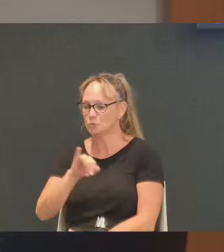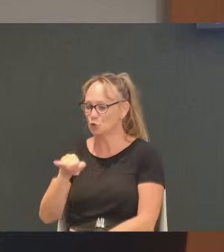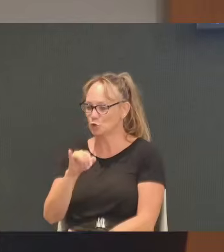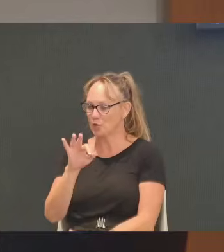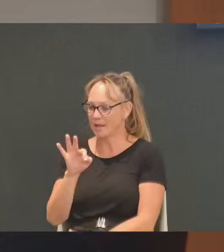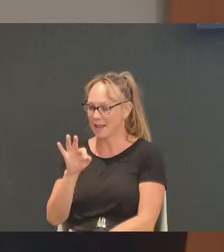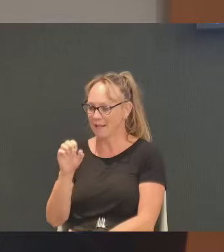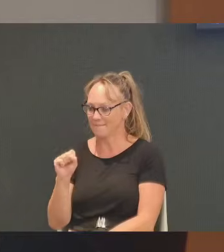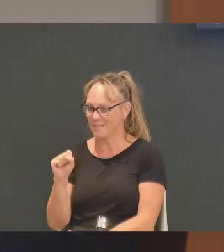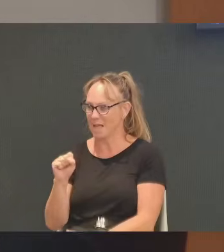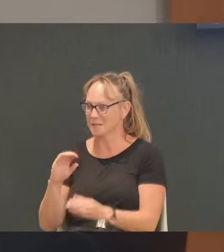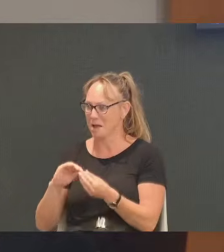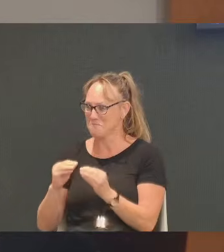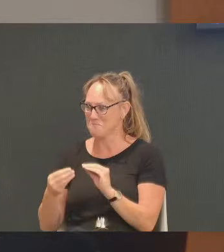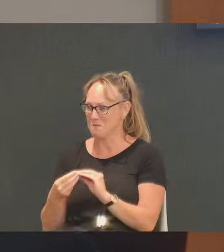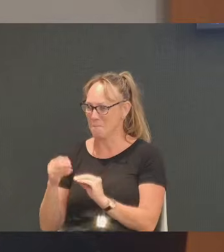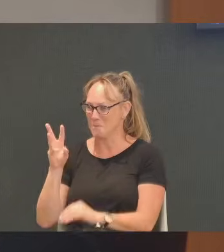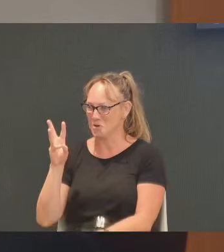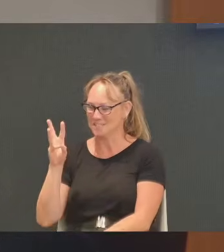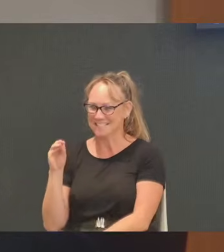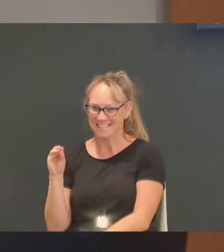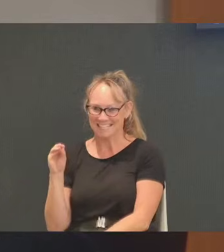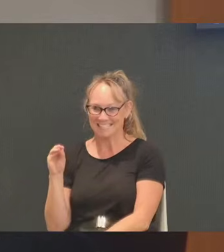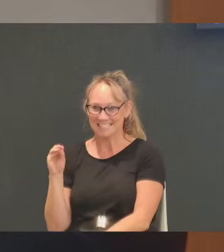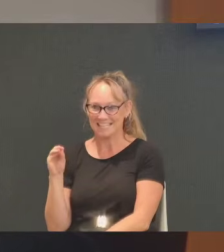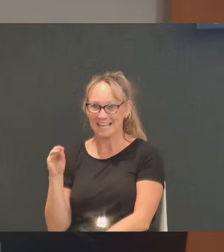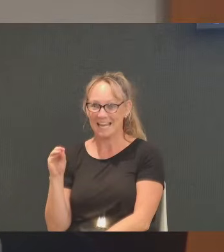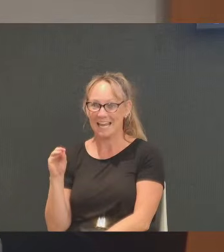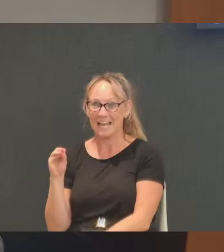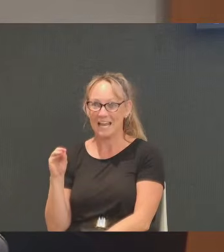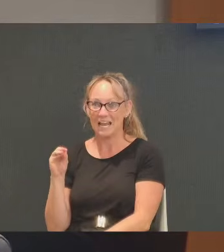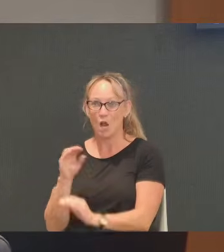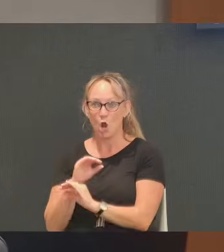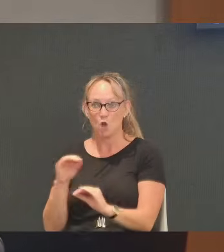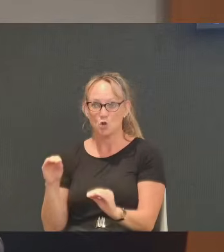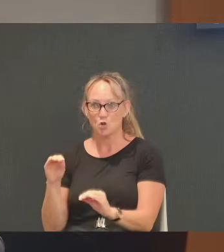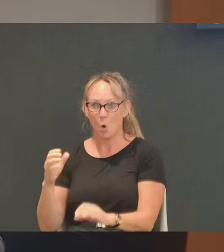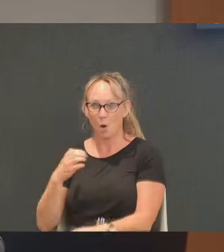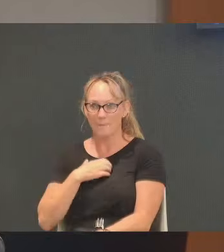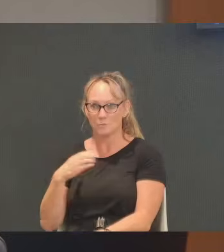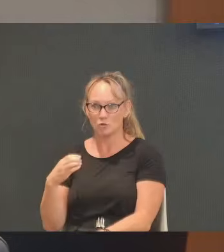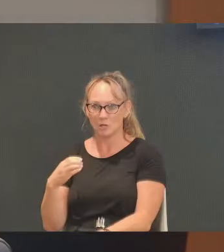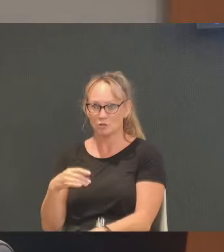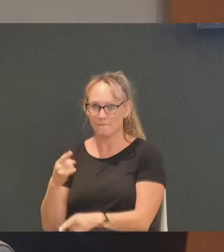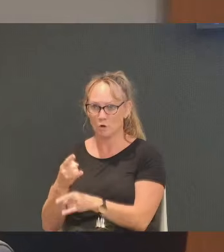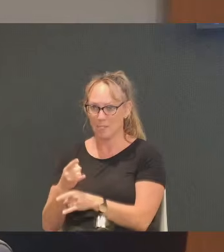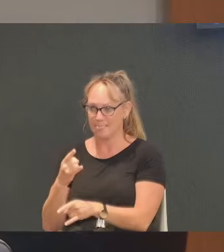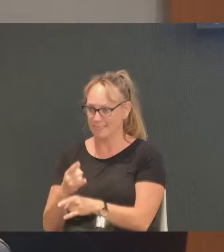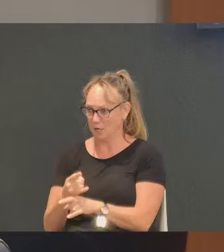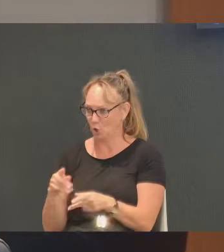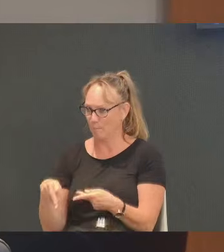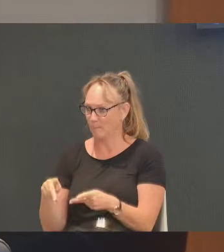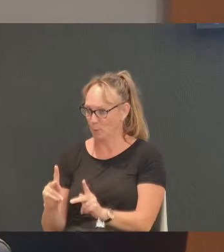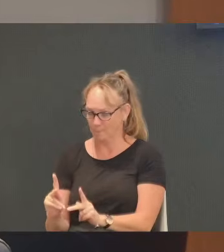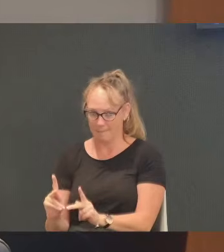item 60 is the report of no objection to four liquor permits, three in Green Township. one in